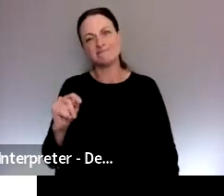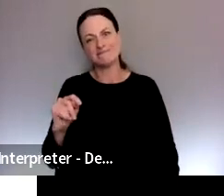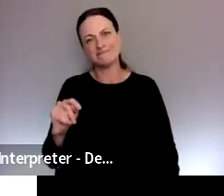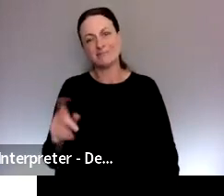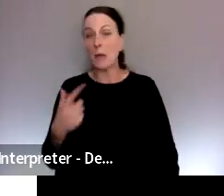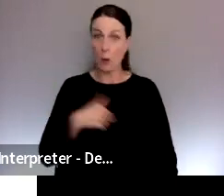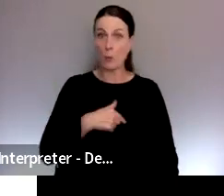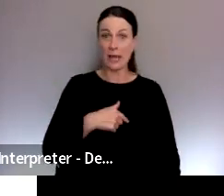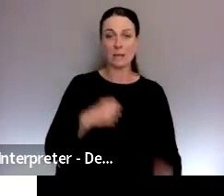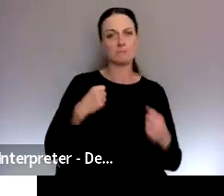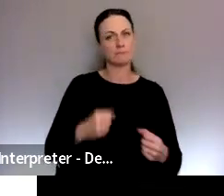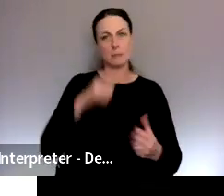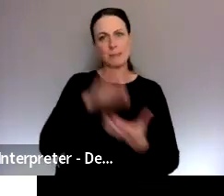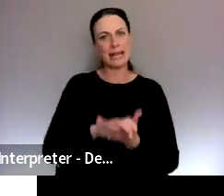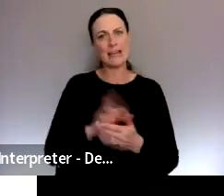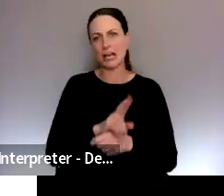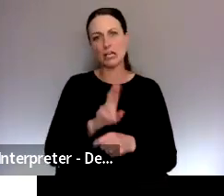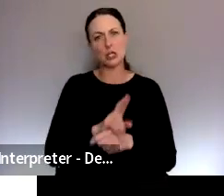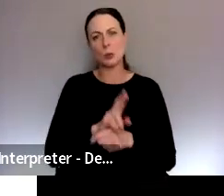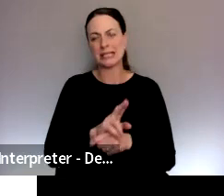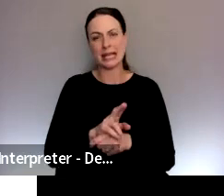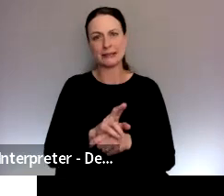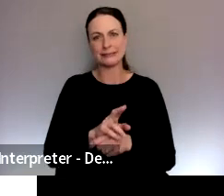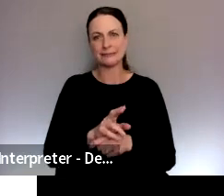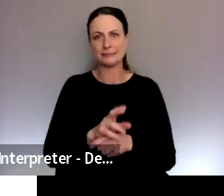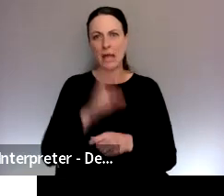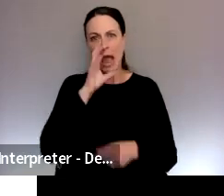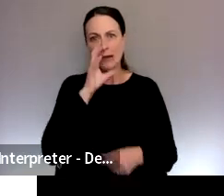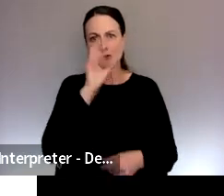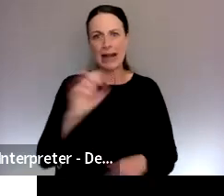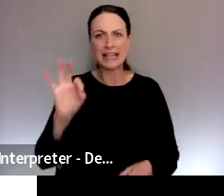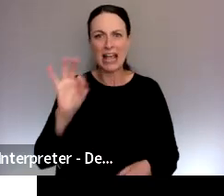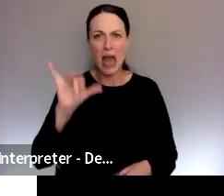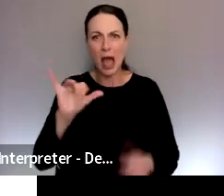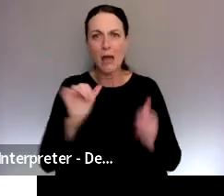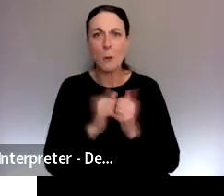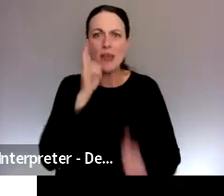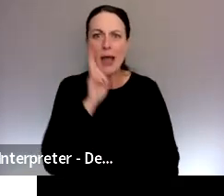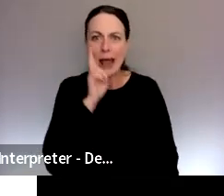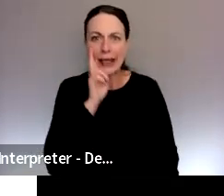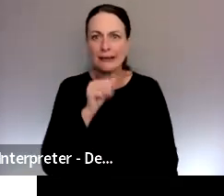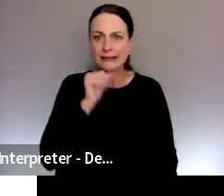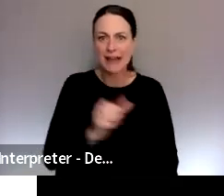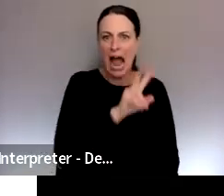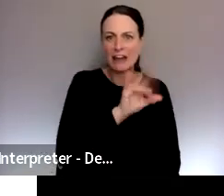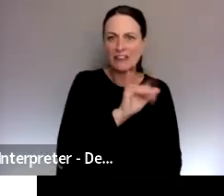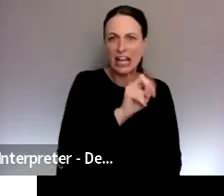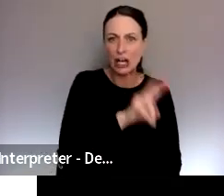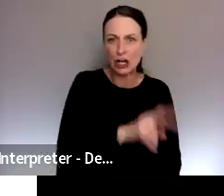But we really believe in using attracting flies with honey and not vinegar